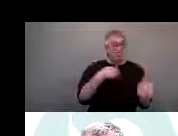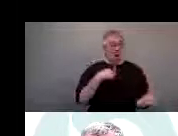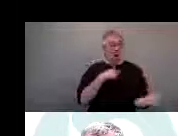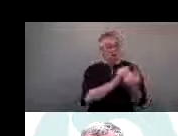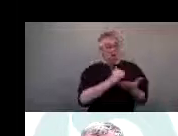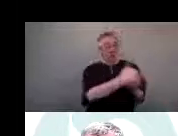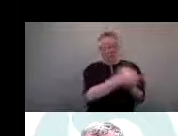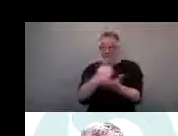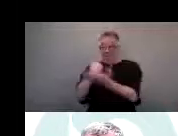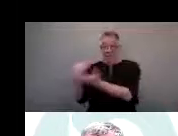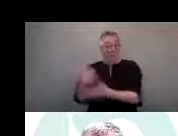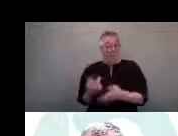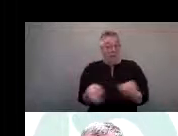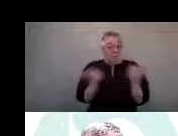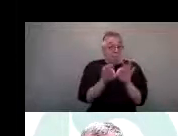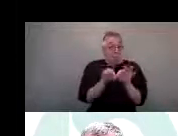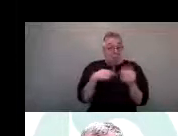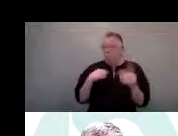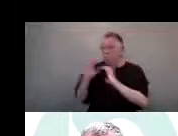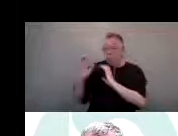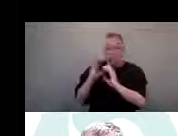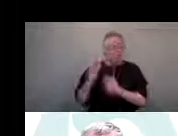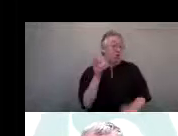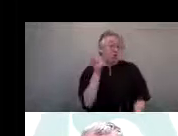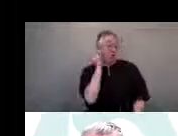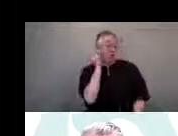mental and physical disorders in Slovenia, and I need